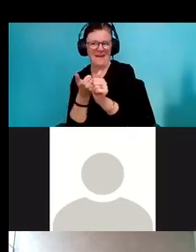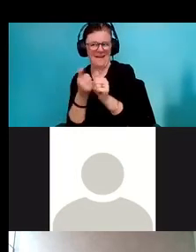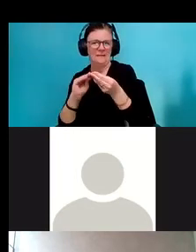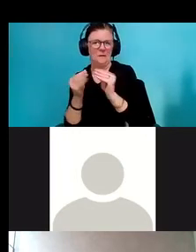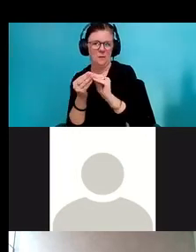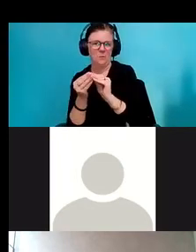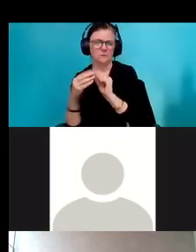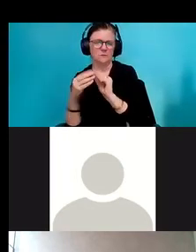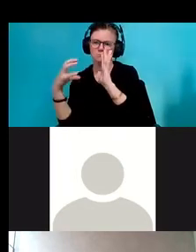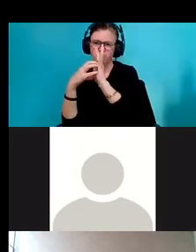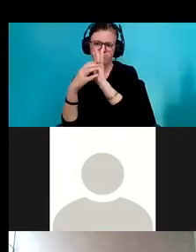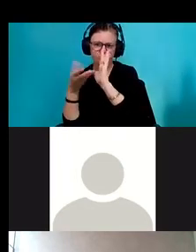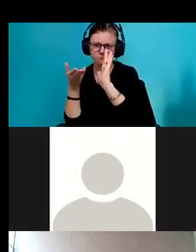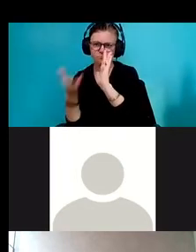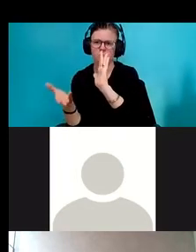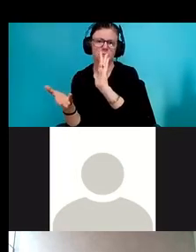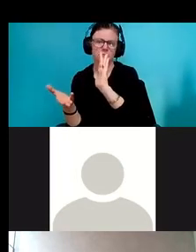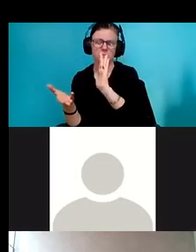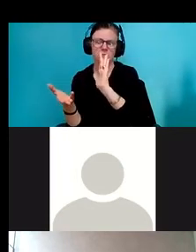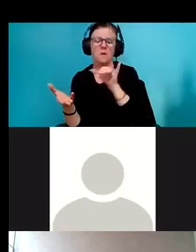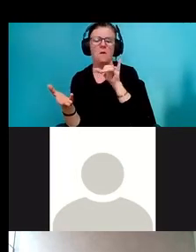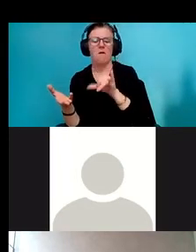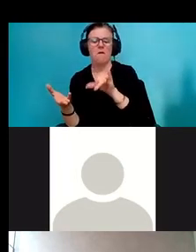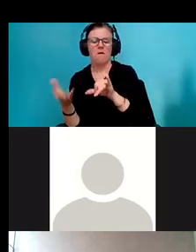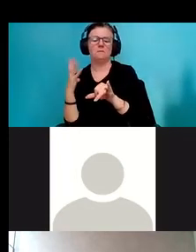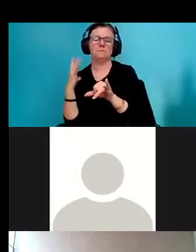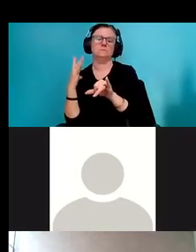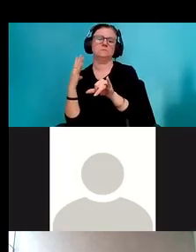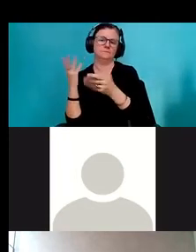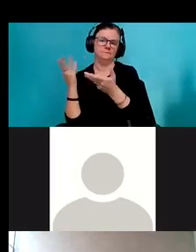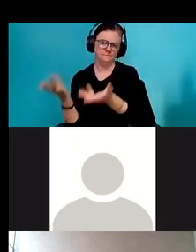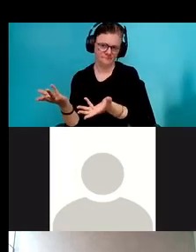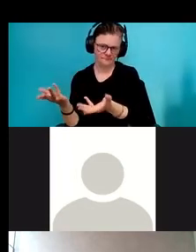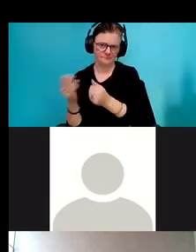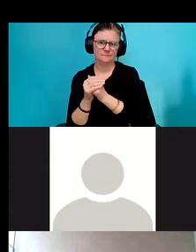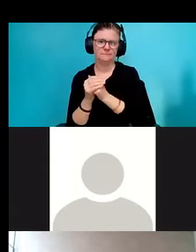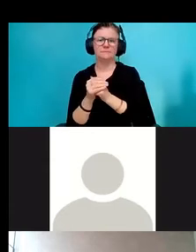tell without that narrative to talk about the long-term impact